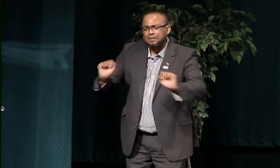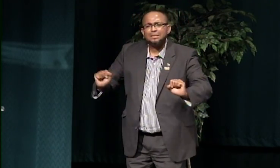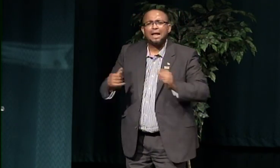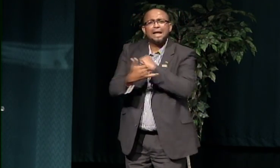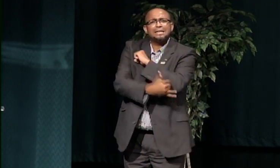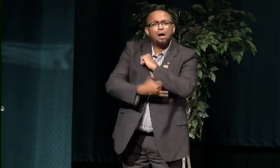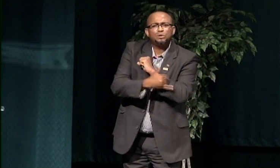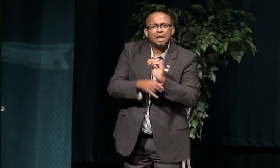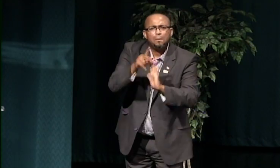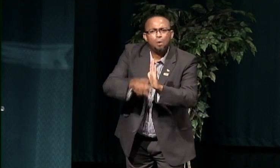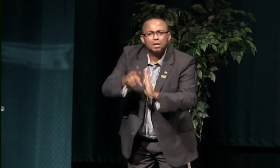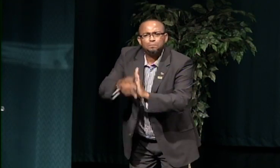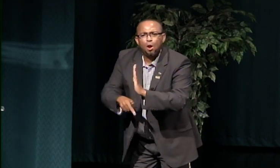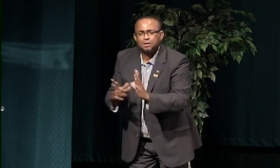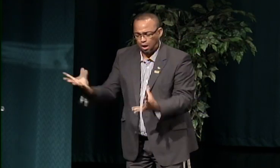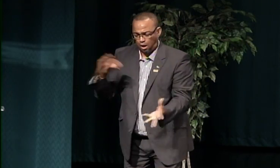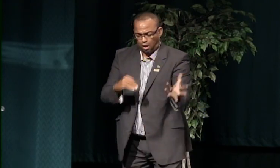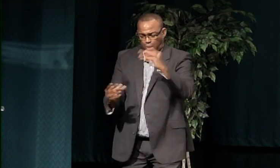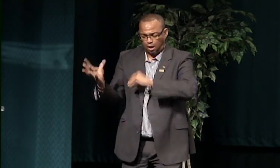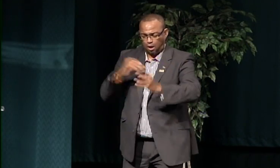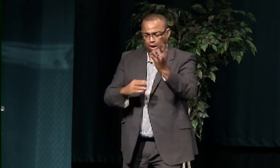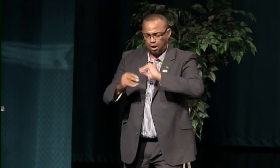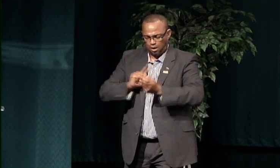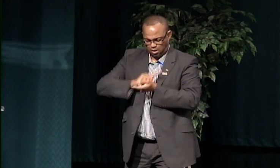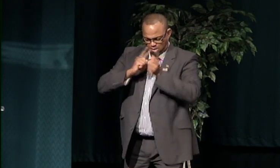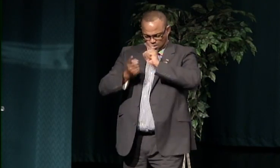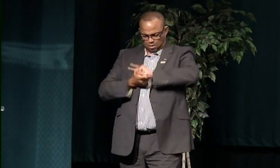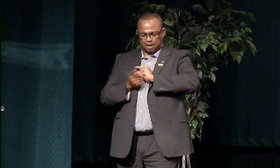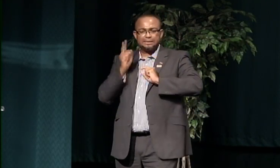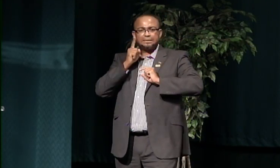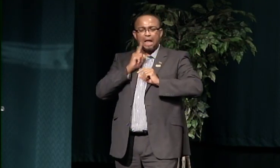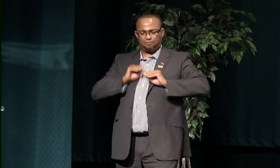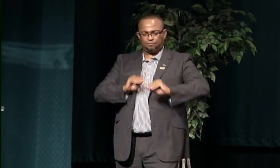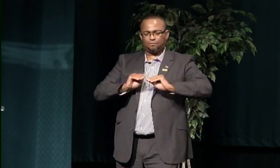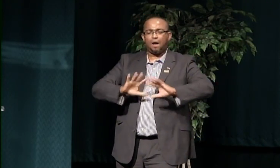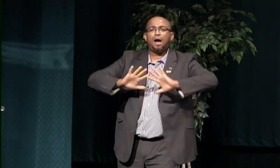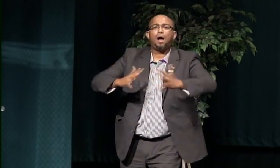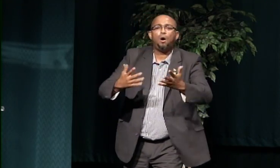in our areas to ensure that we're able to make progress